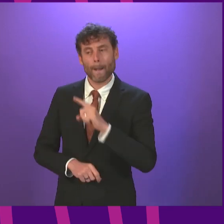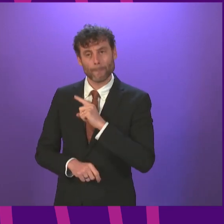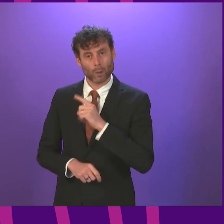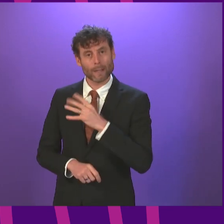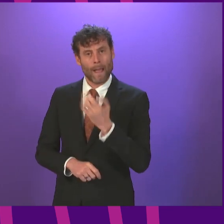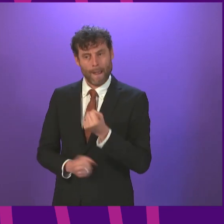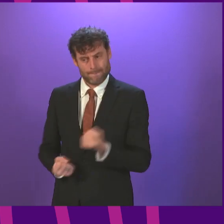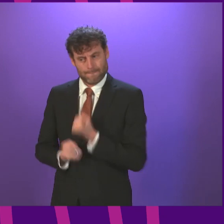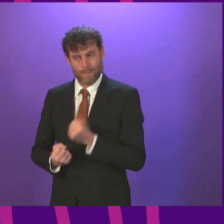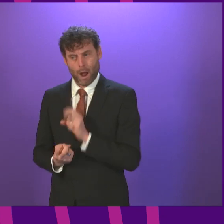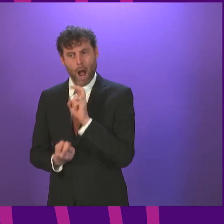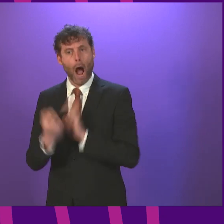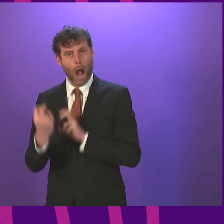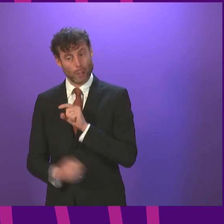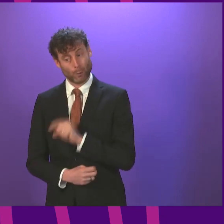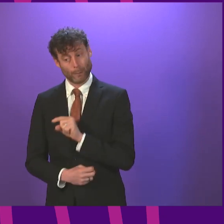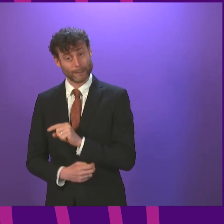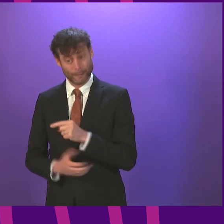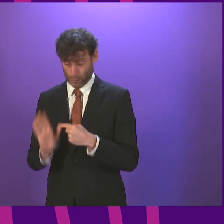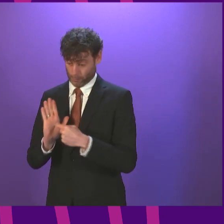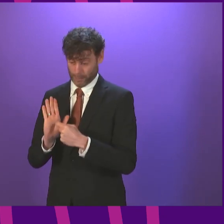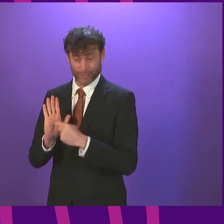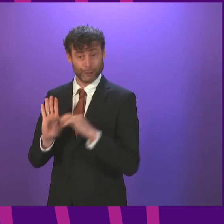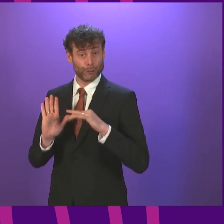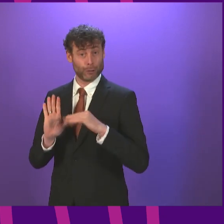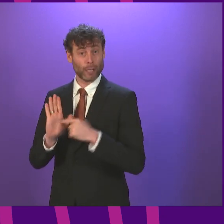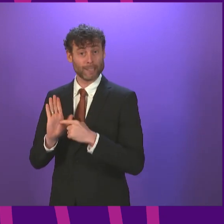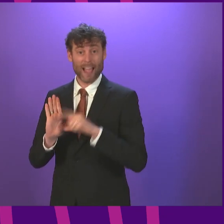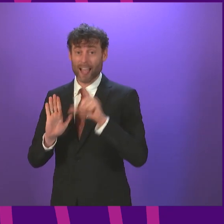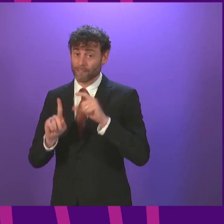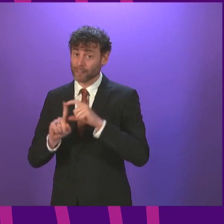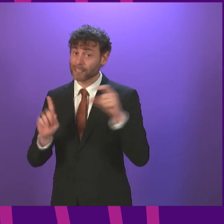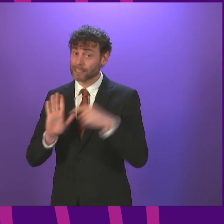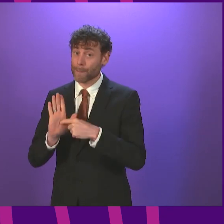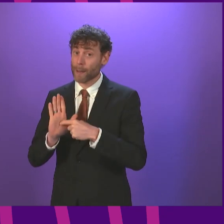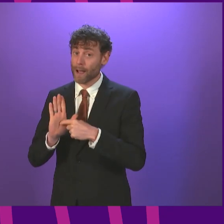think that is a quote from the summary note on 11 December—across all of the points